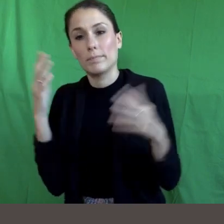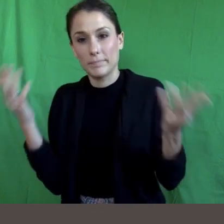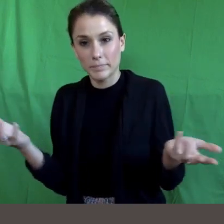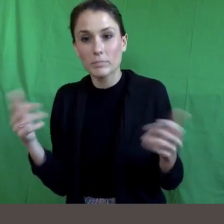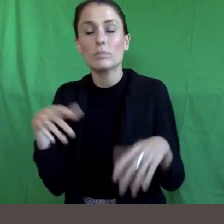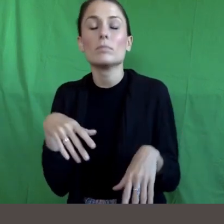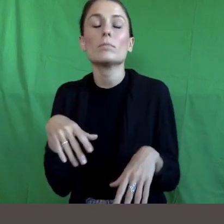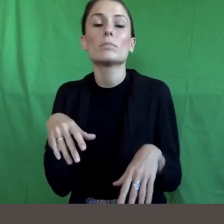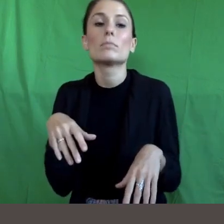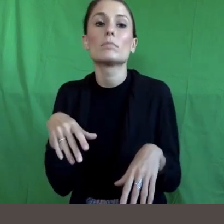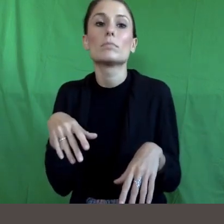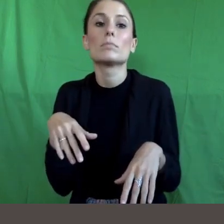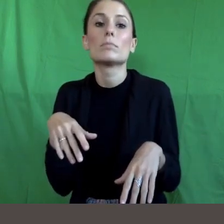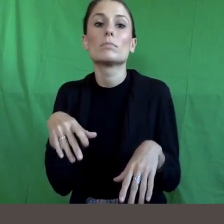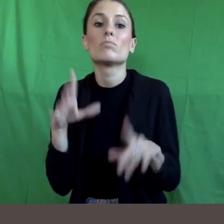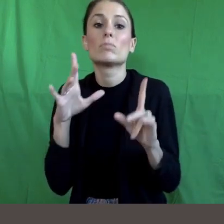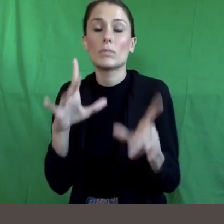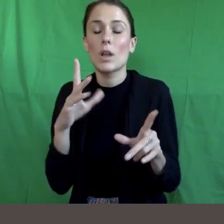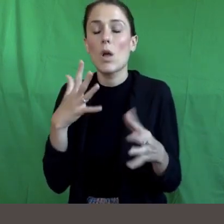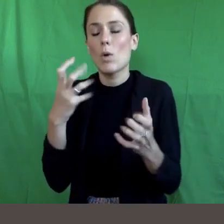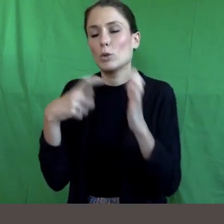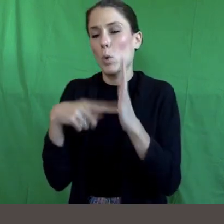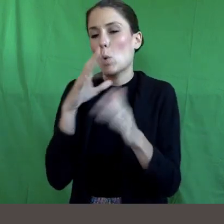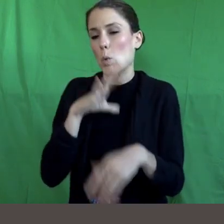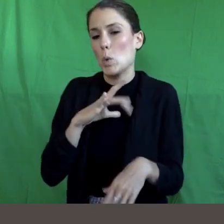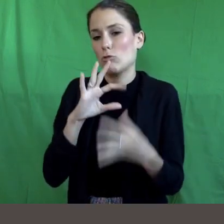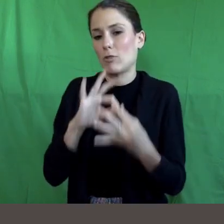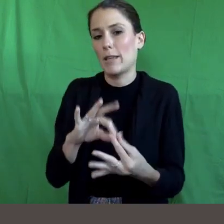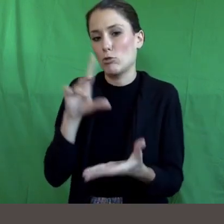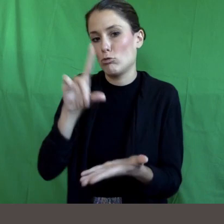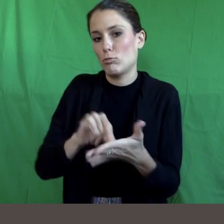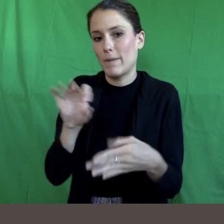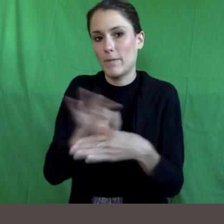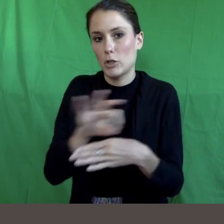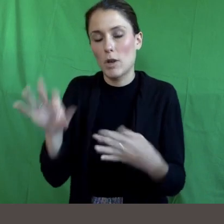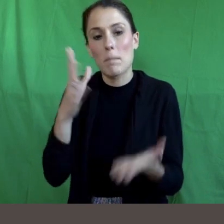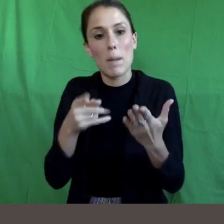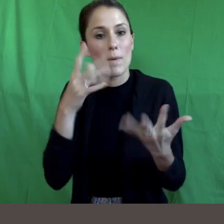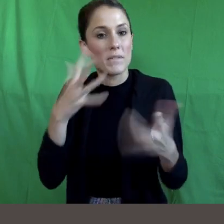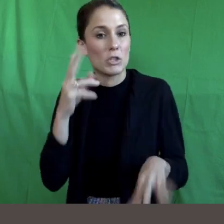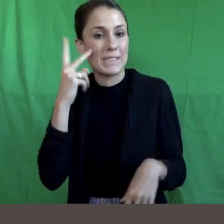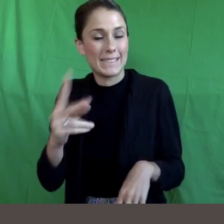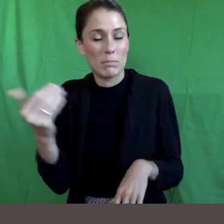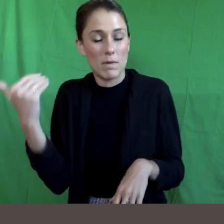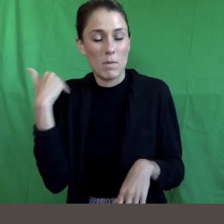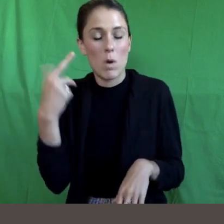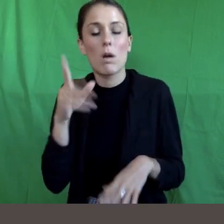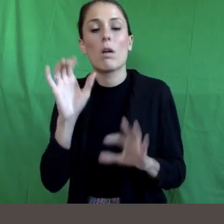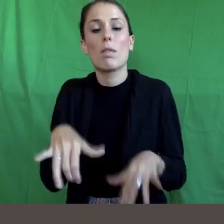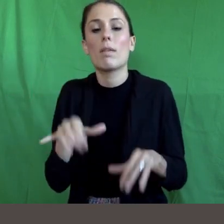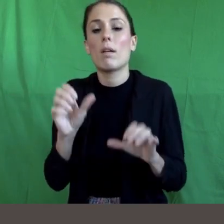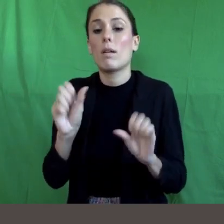while we're on this topic. Let me show you a cool thing about the print function. So the print function, perhaps we've seen this before, can actually be used to print